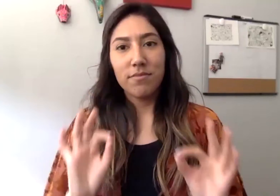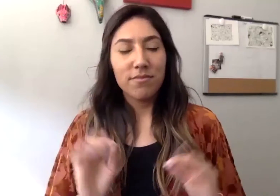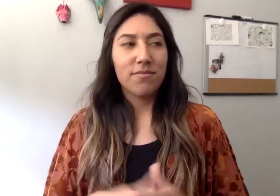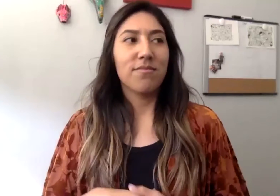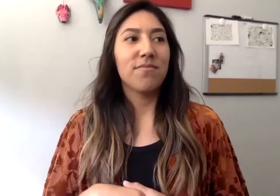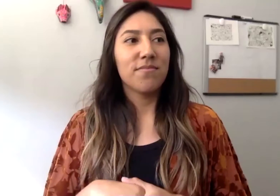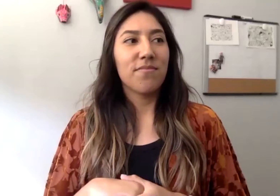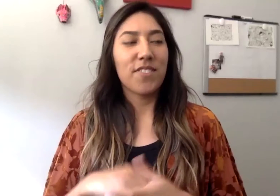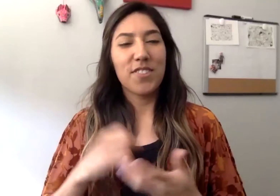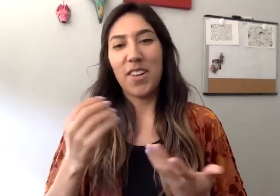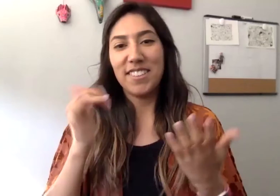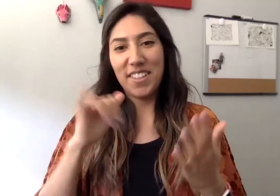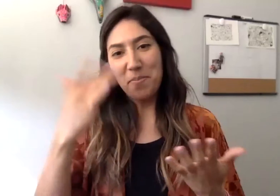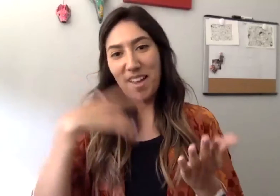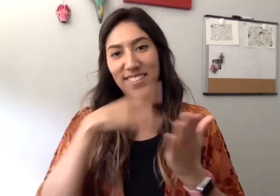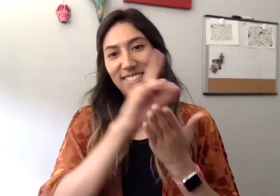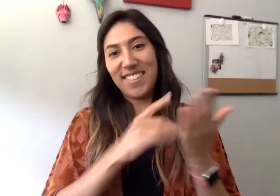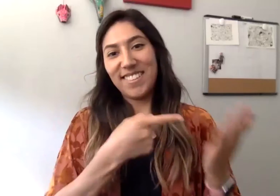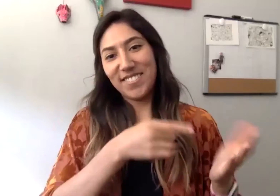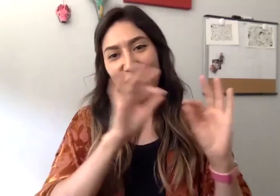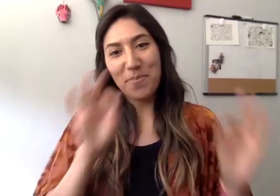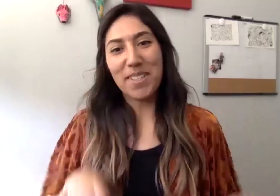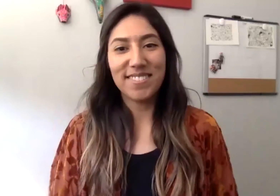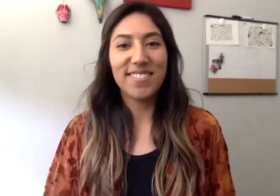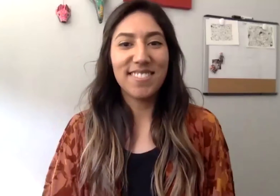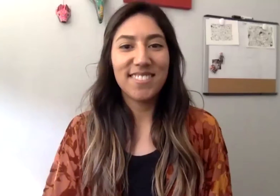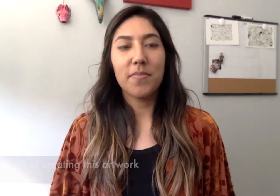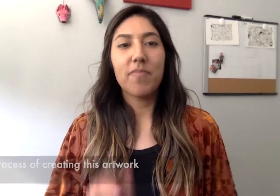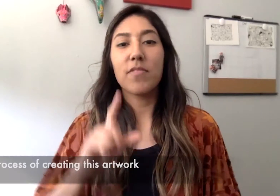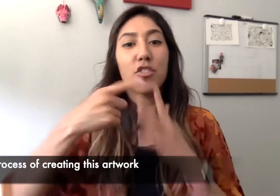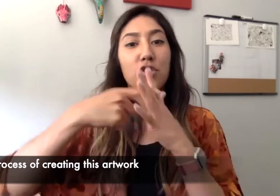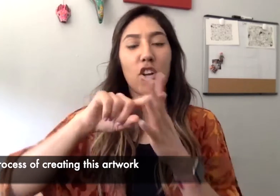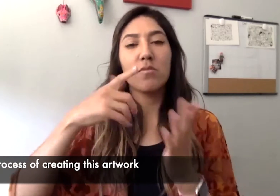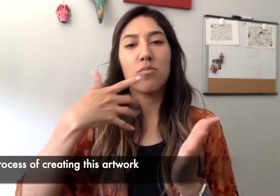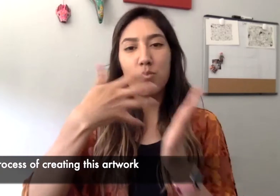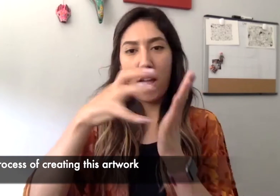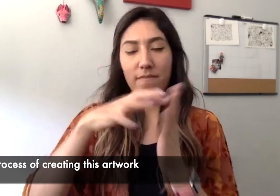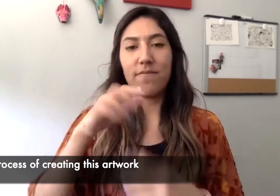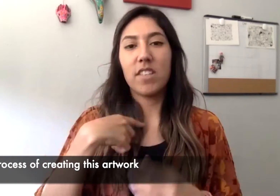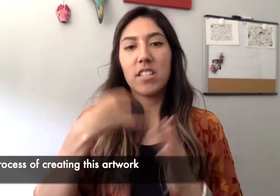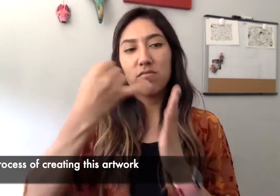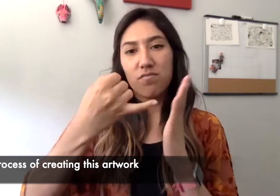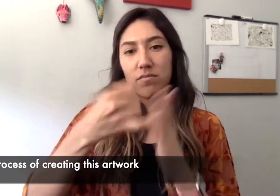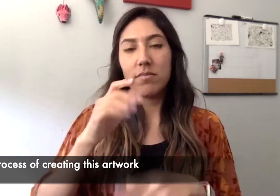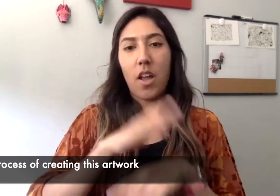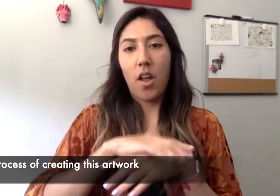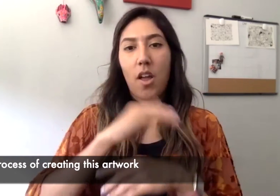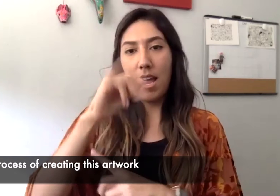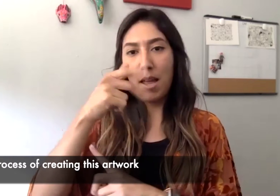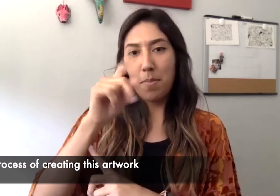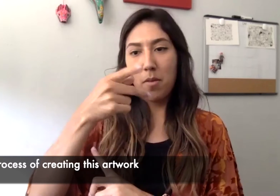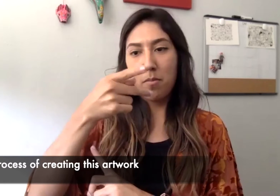It does wonders for me that's part of the inspiration for that piece of art.